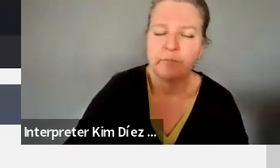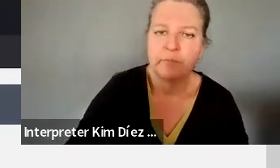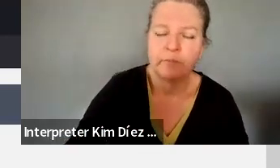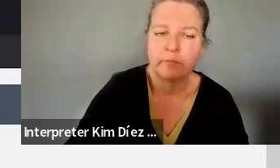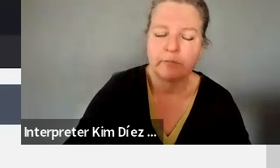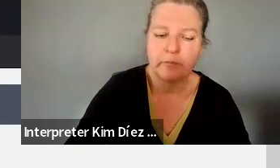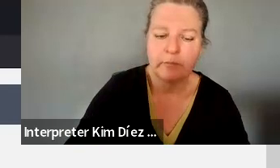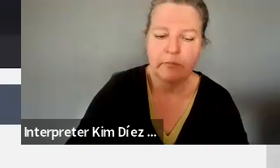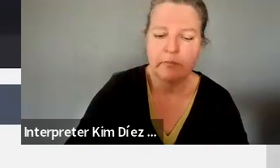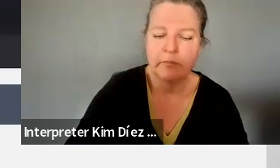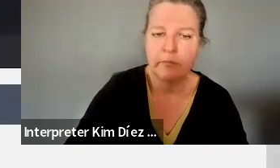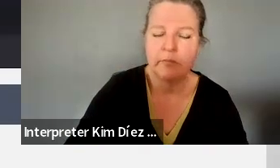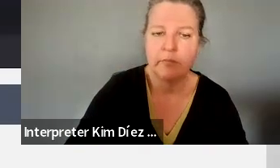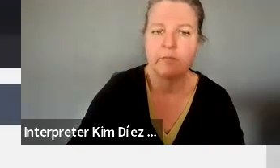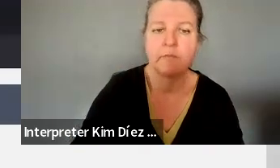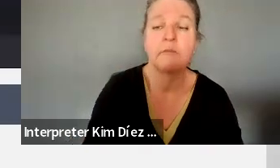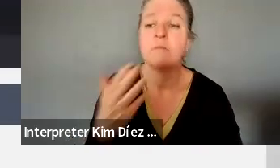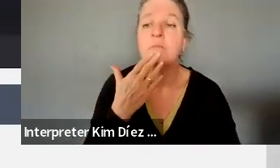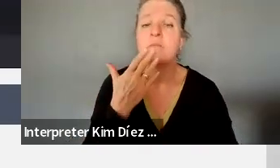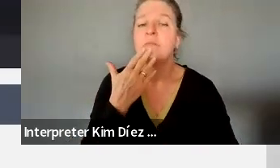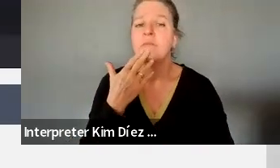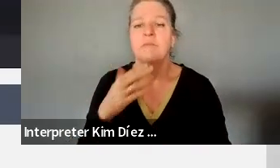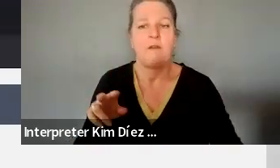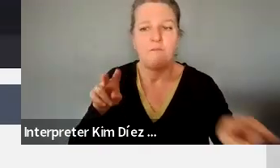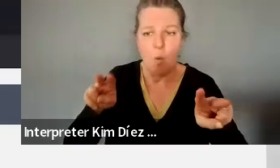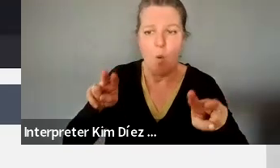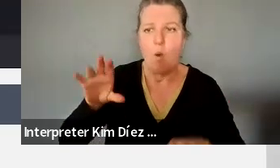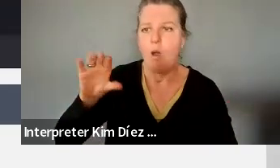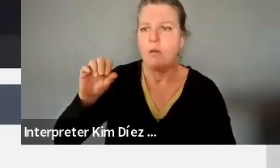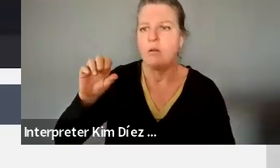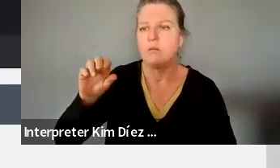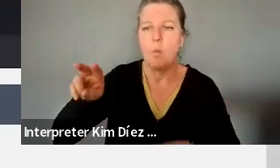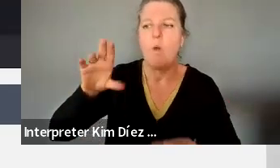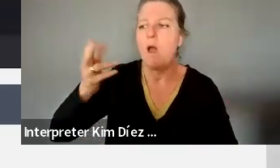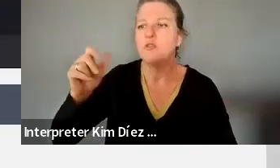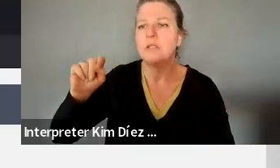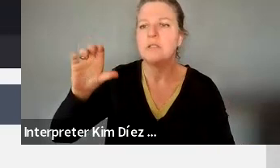for keeping an eye on the chat, Connor, and thank you for captioning that YouTube video